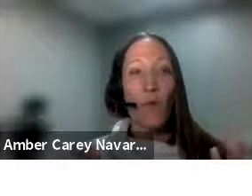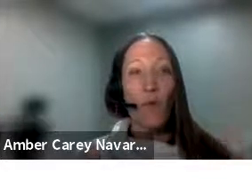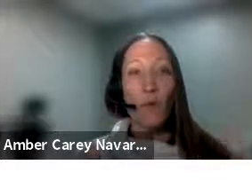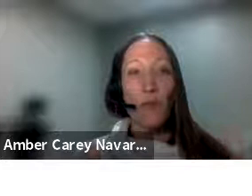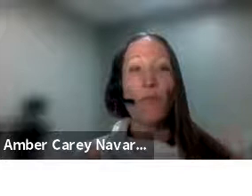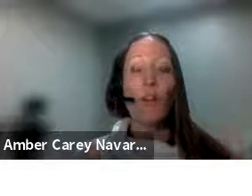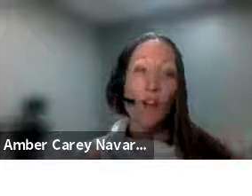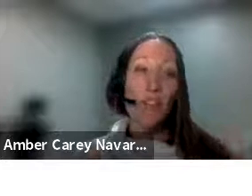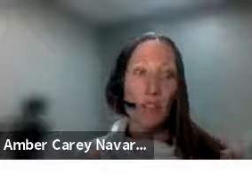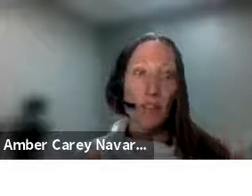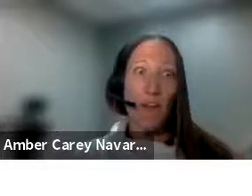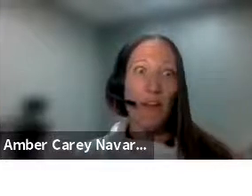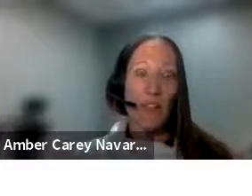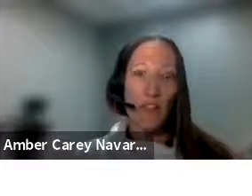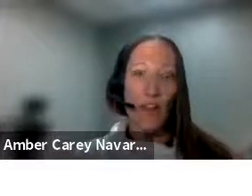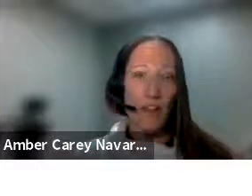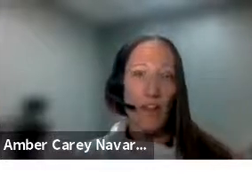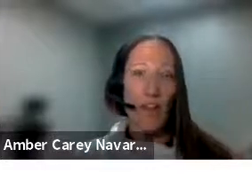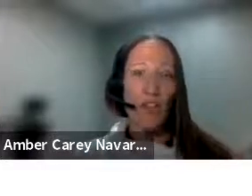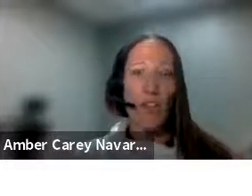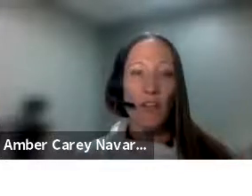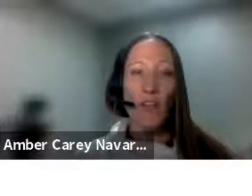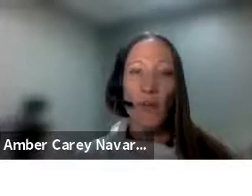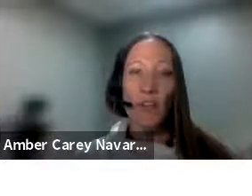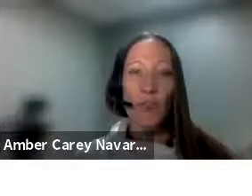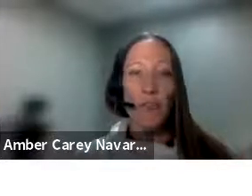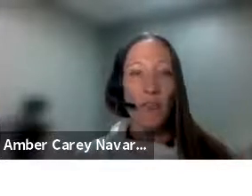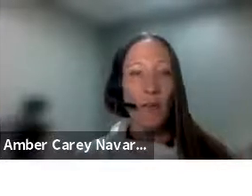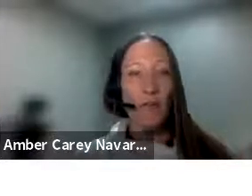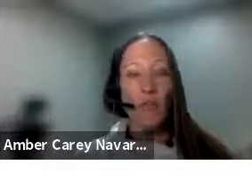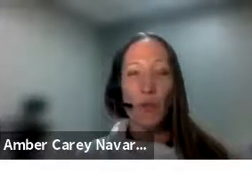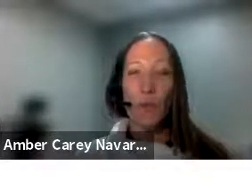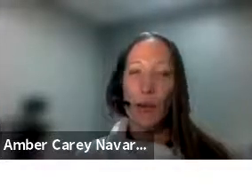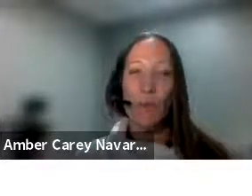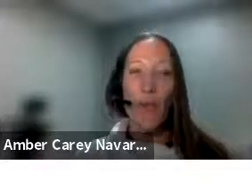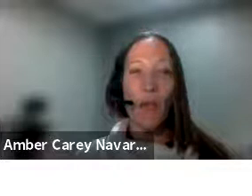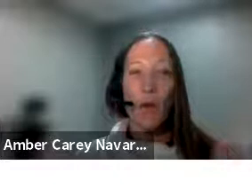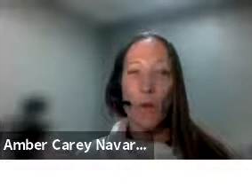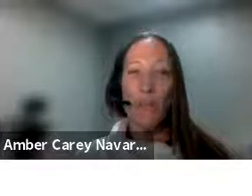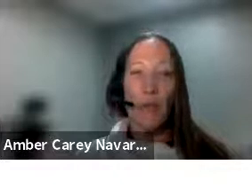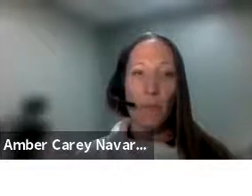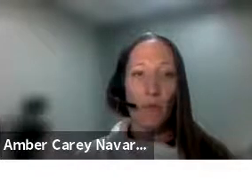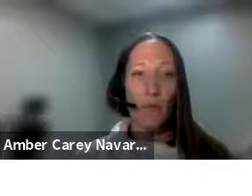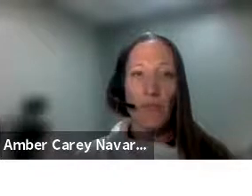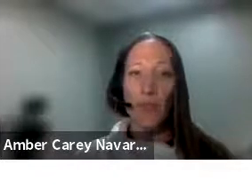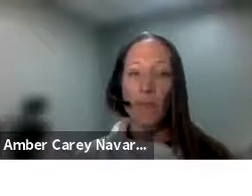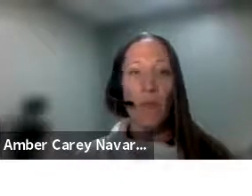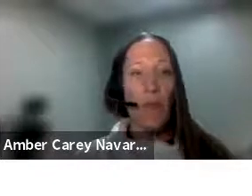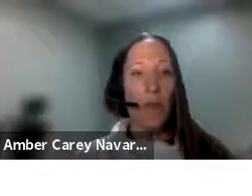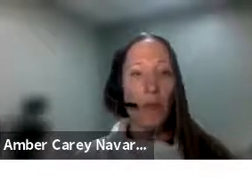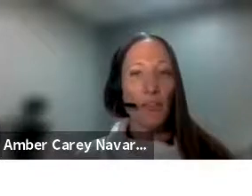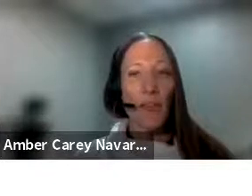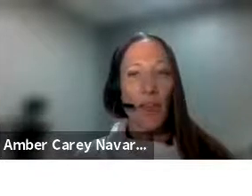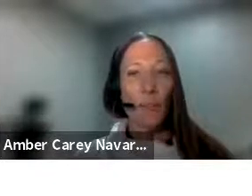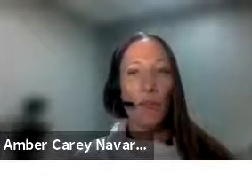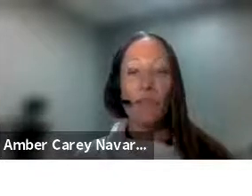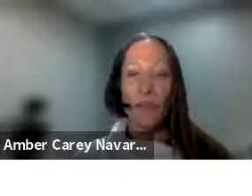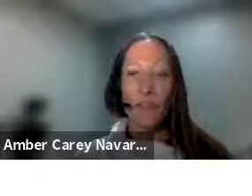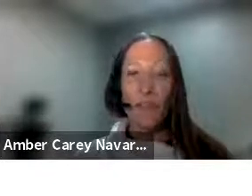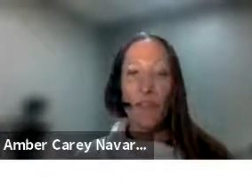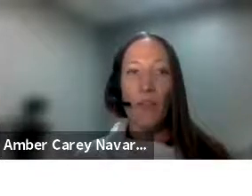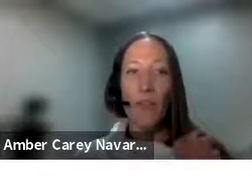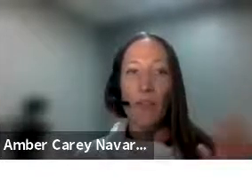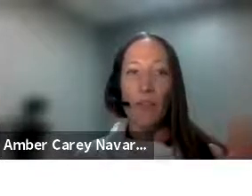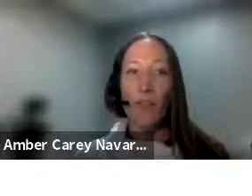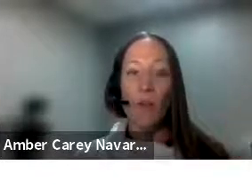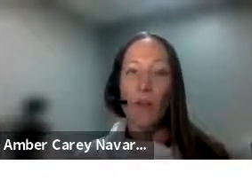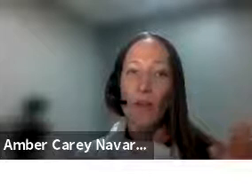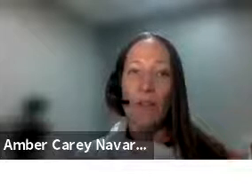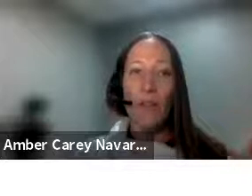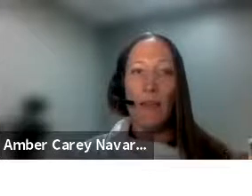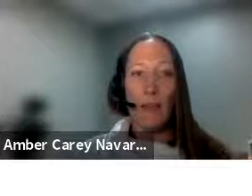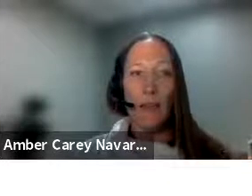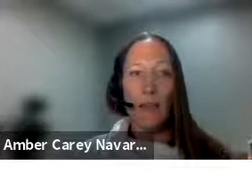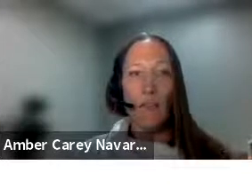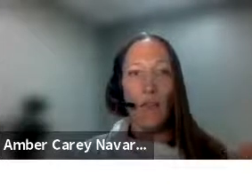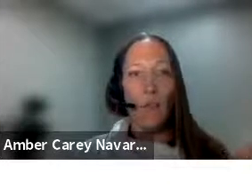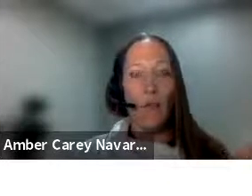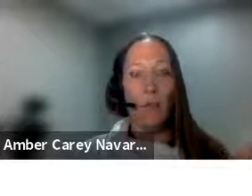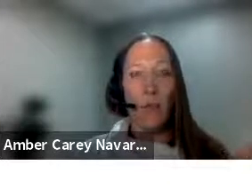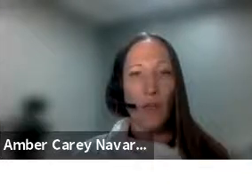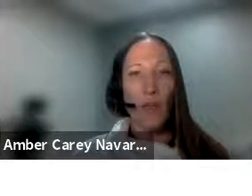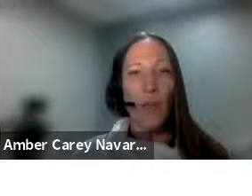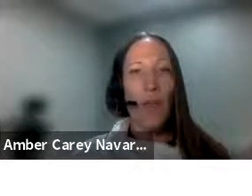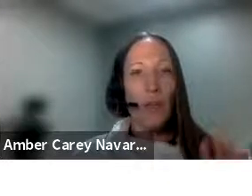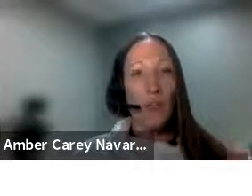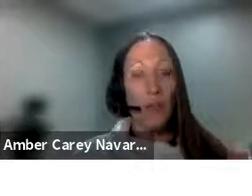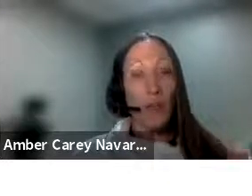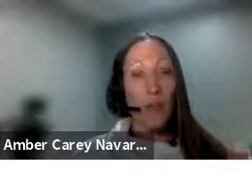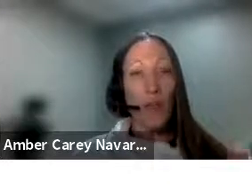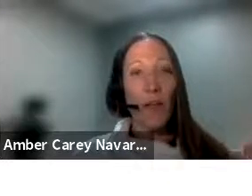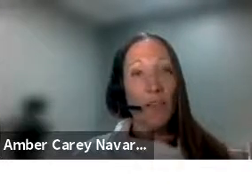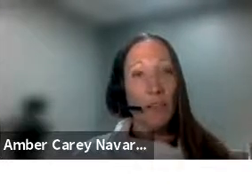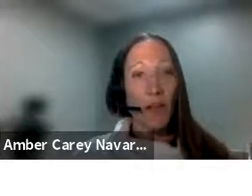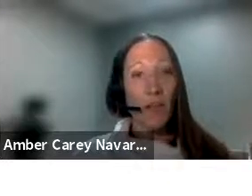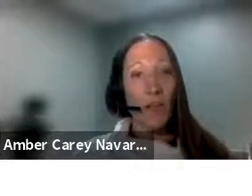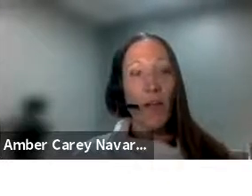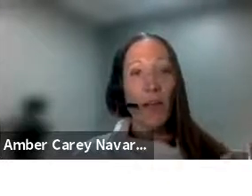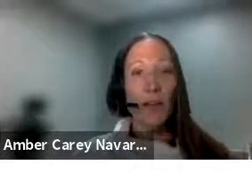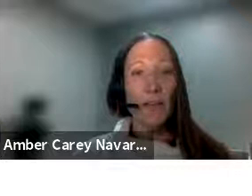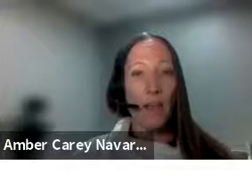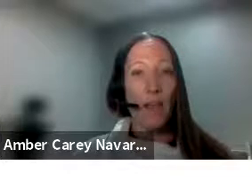Amber Carey Navarrete (Easterseals): For in regards to vaccination education so as you can see, here we have two back to back Wednesday April 14 and Thursday April 15 and the first one is in English and will be interpreted in Spanish and asl.